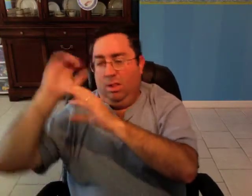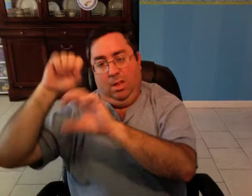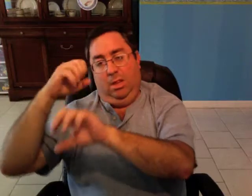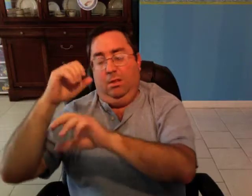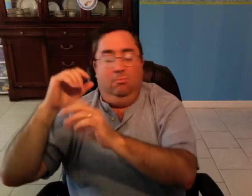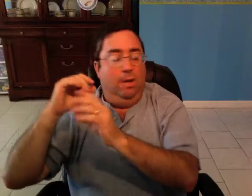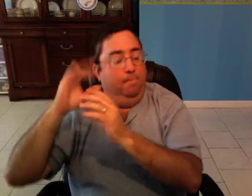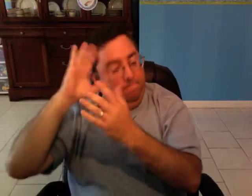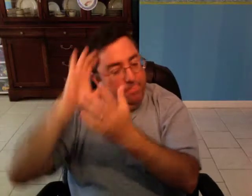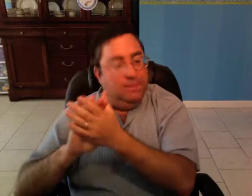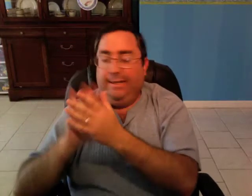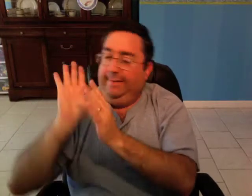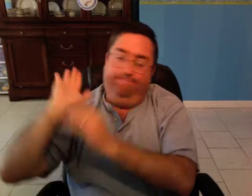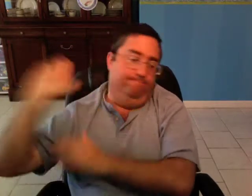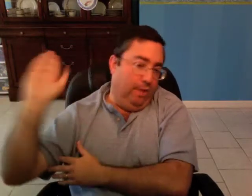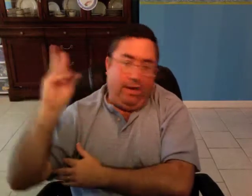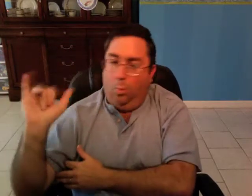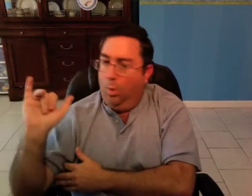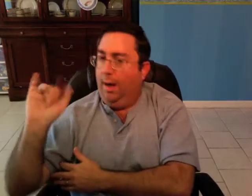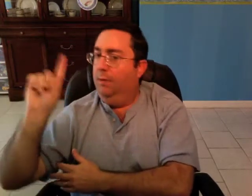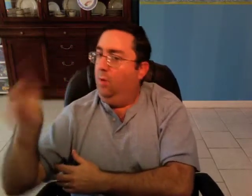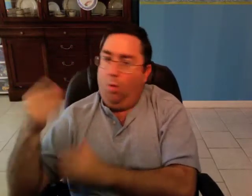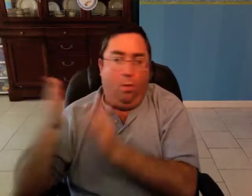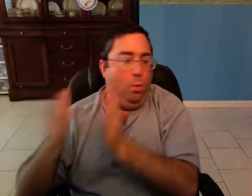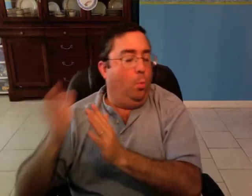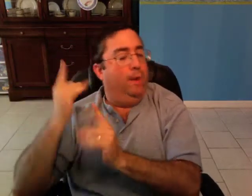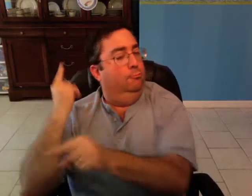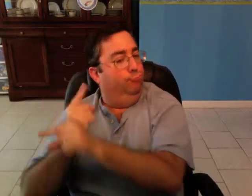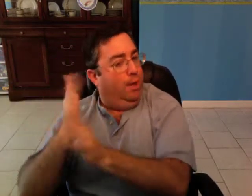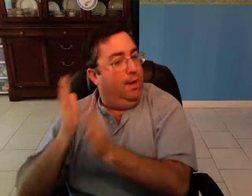that their way is the only way and the right way,